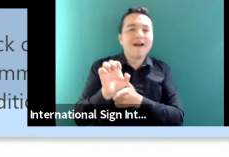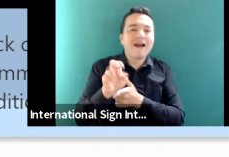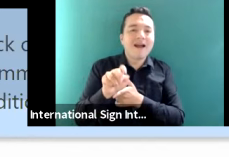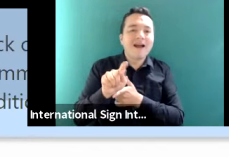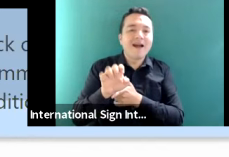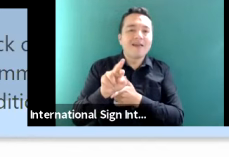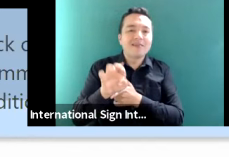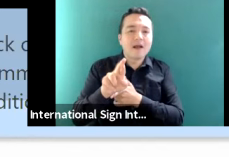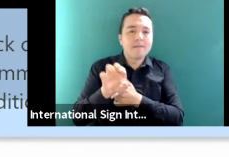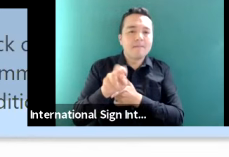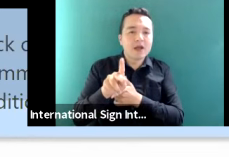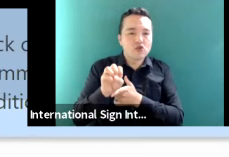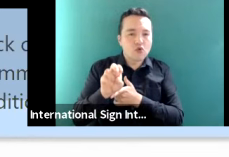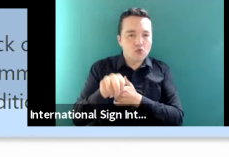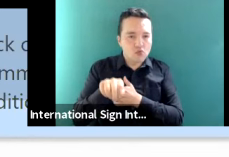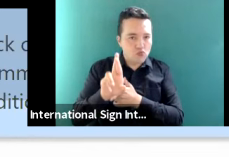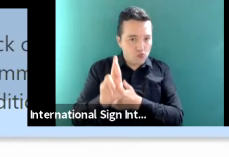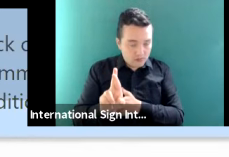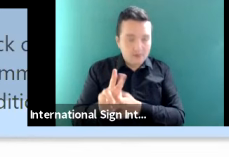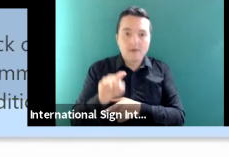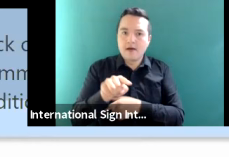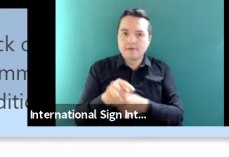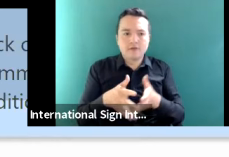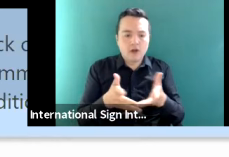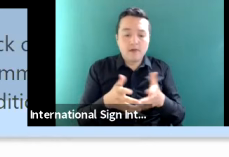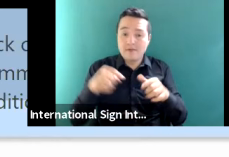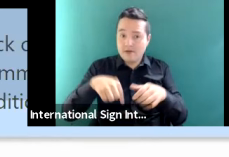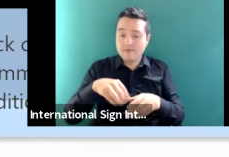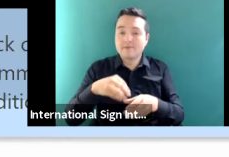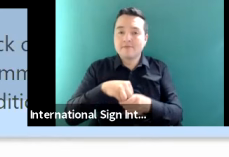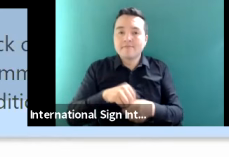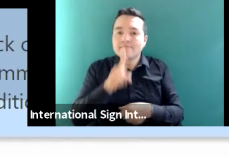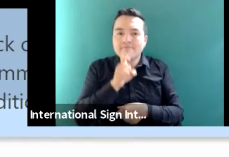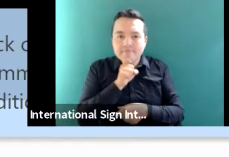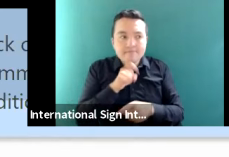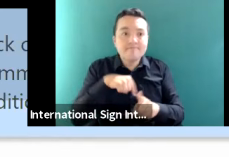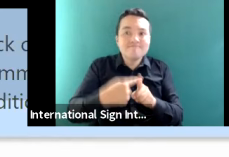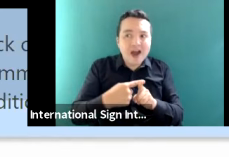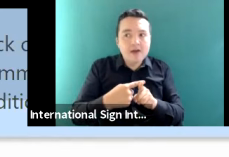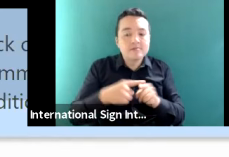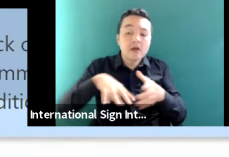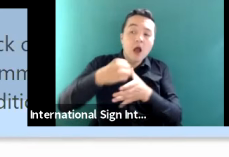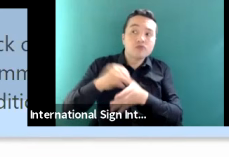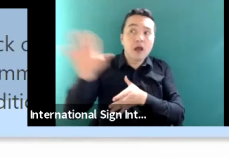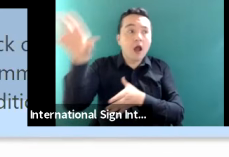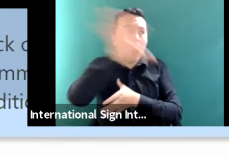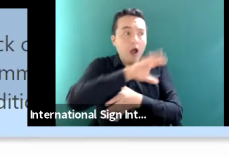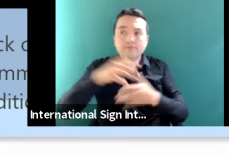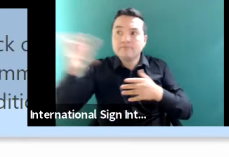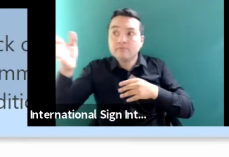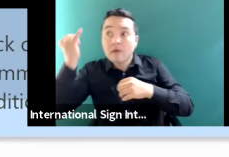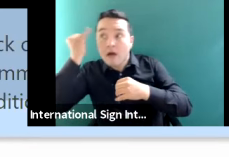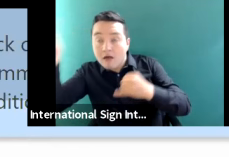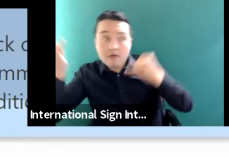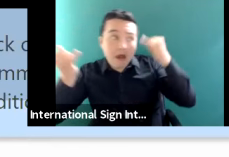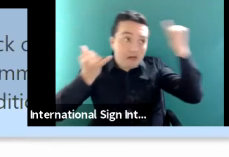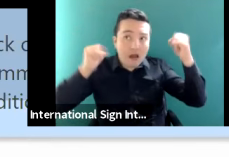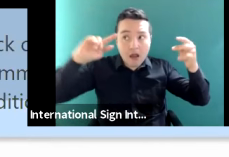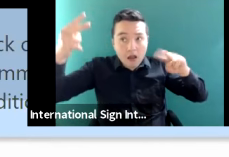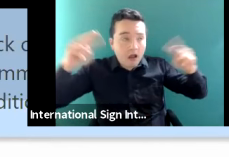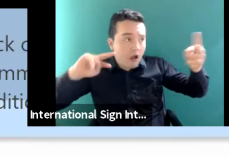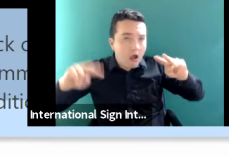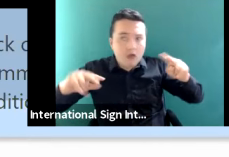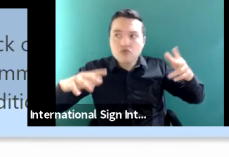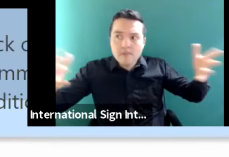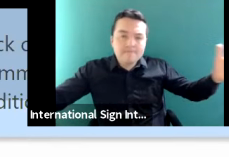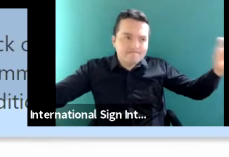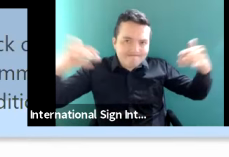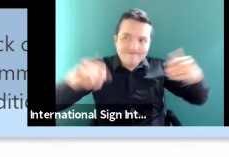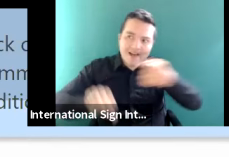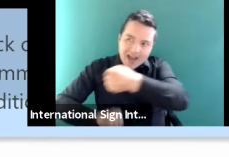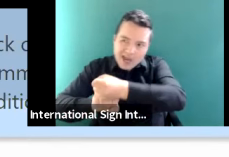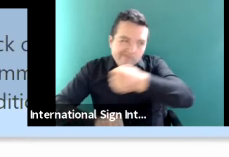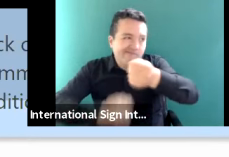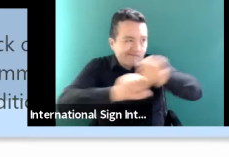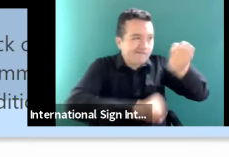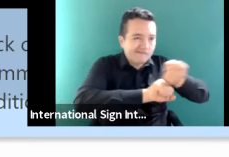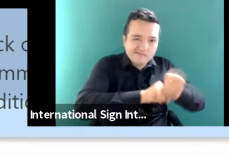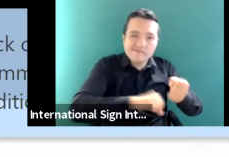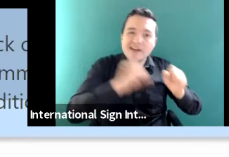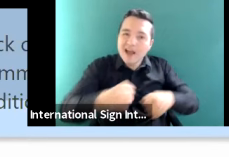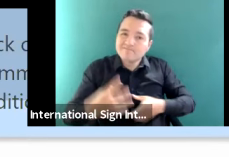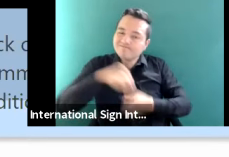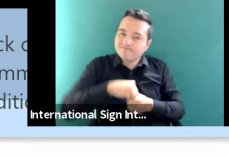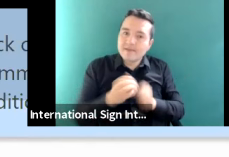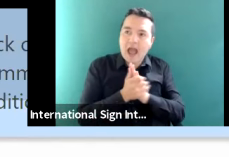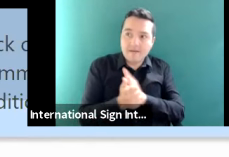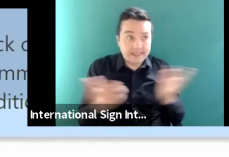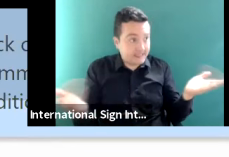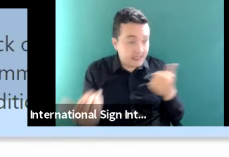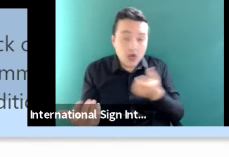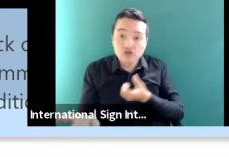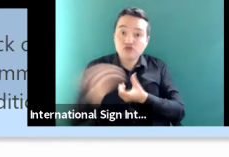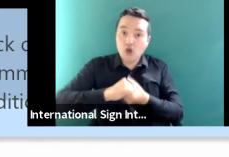Then we have another track which is focusing on entrepreneur.